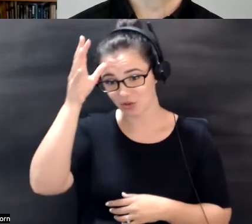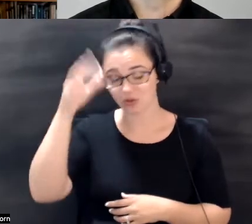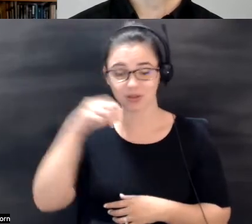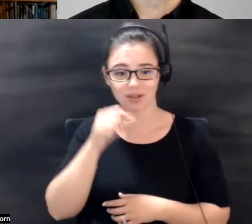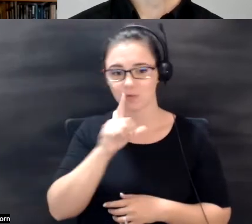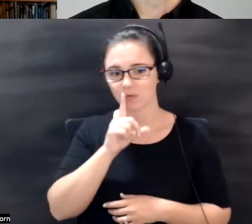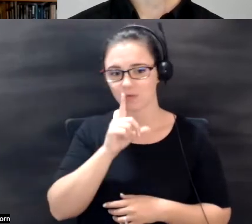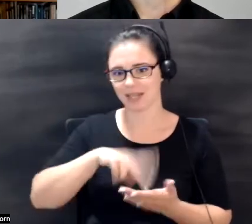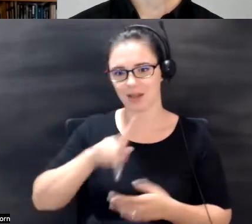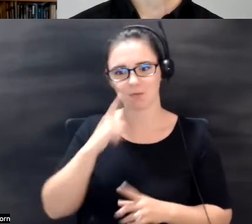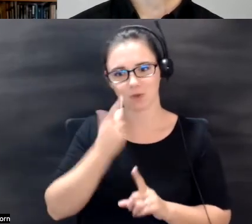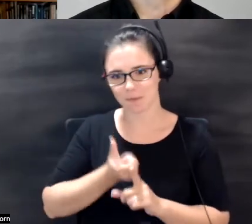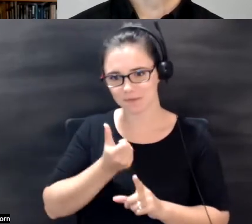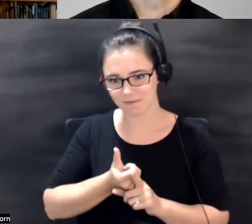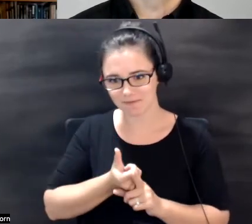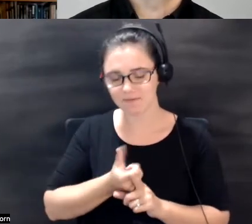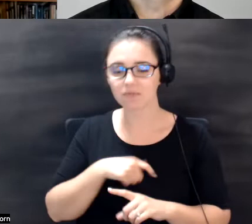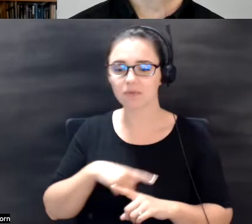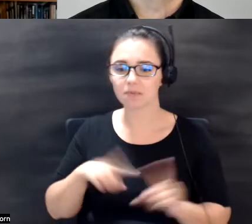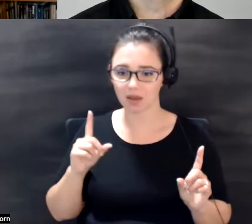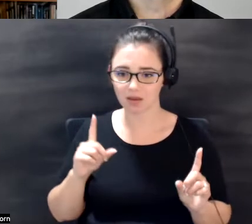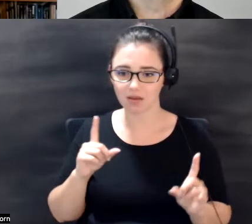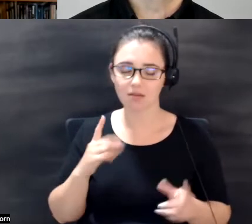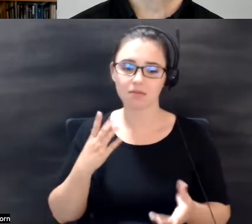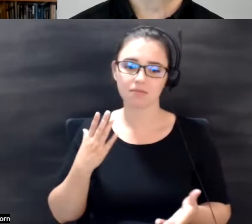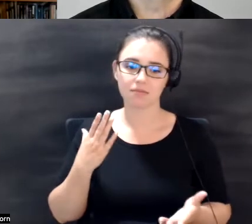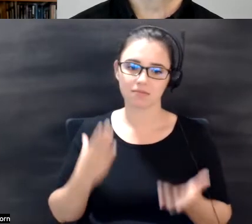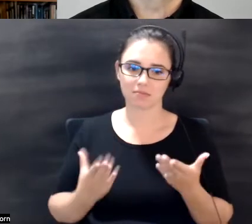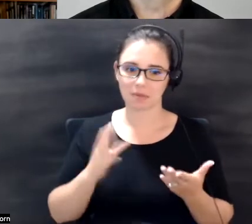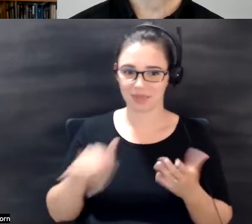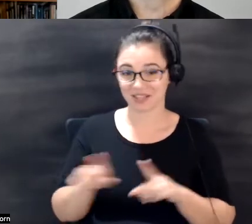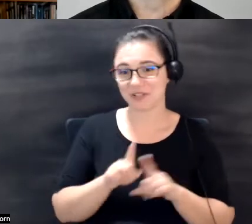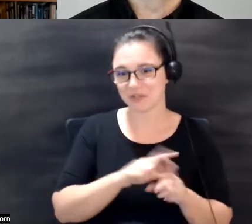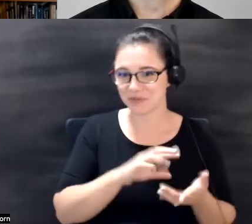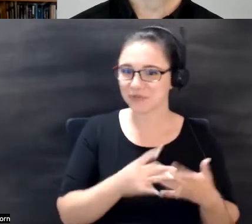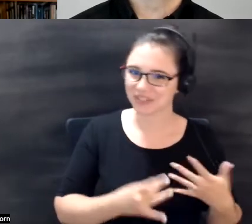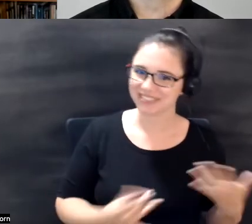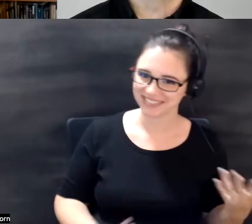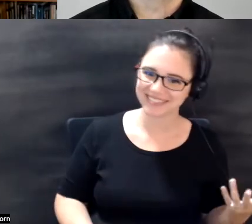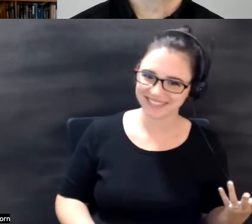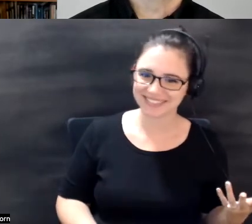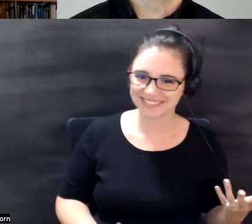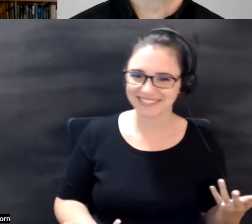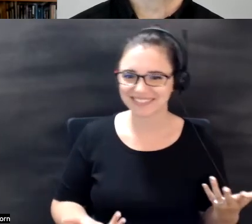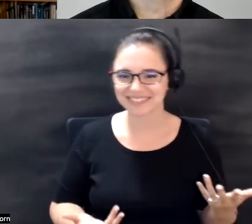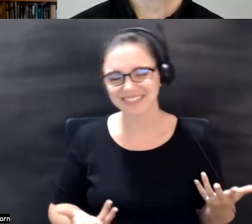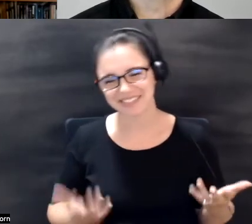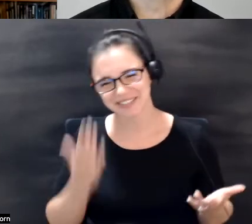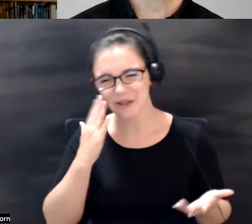himself, but maybe that's also a choice. You know, it kind of gets funny that